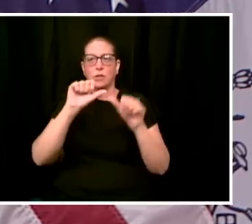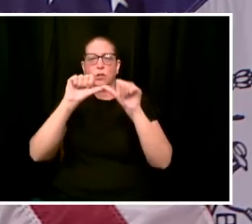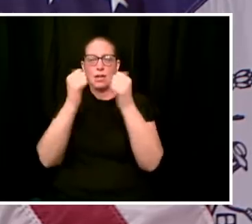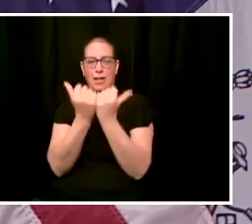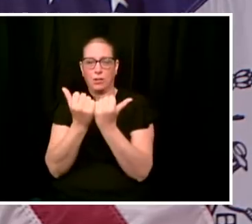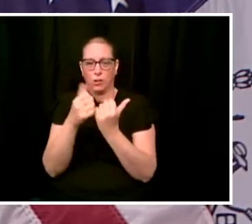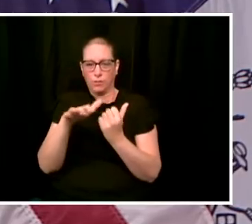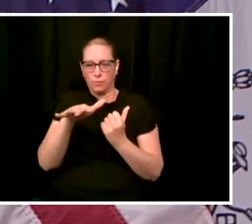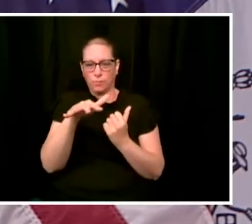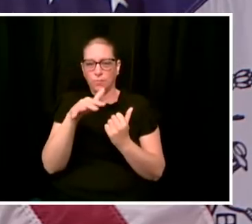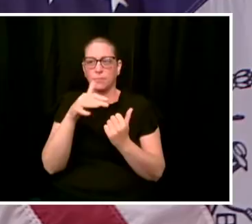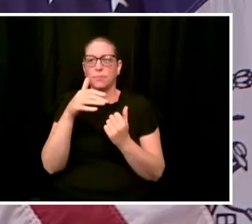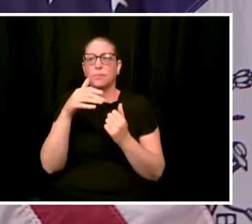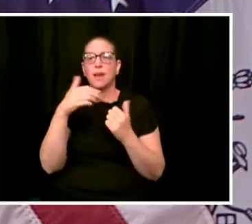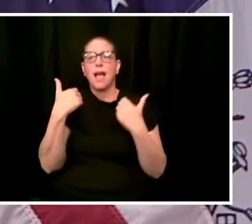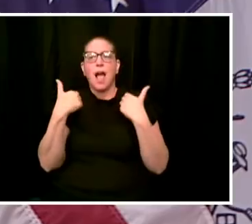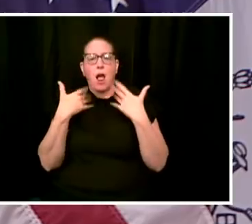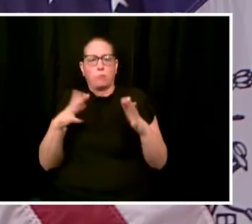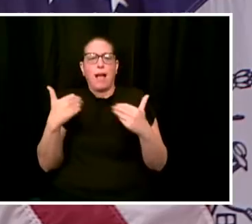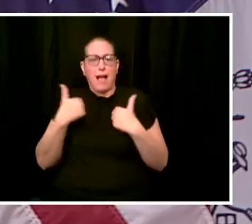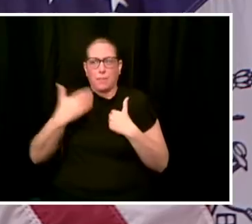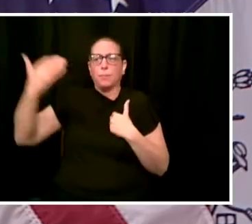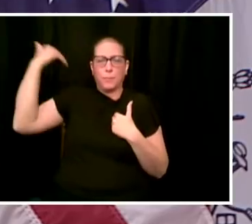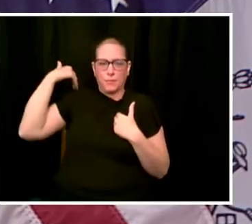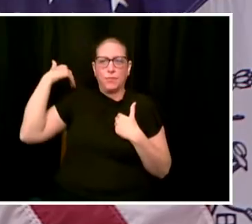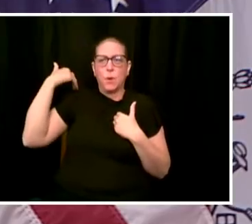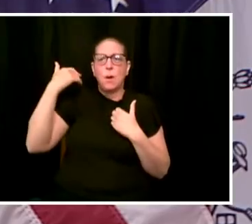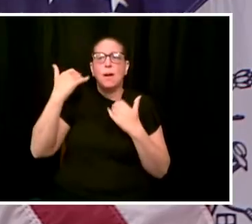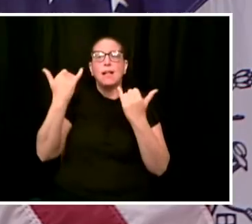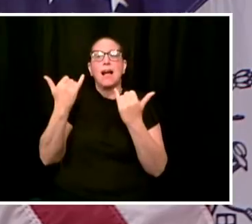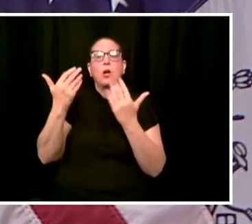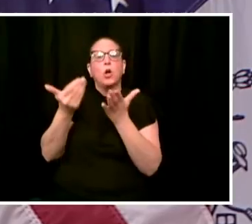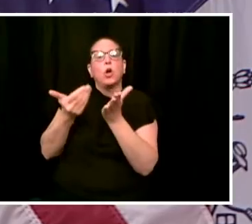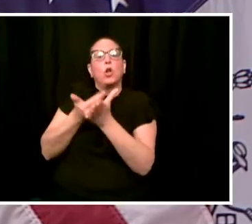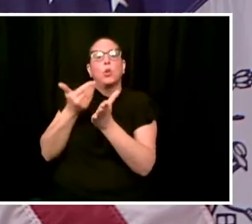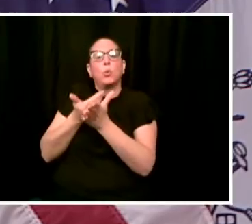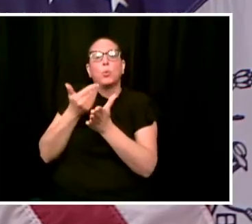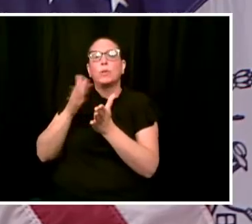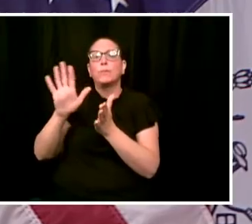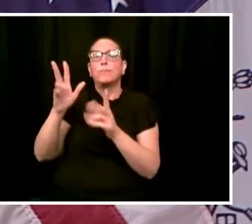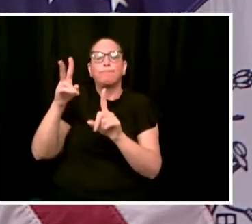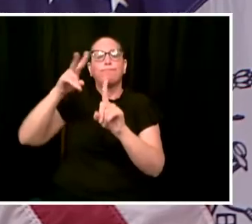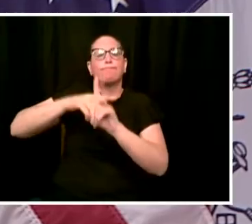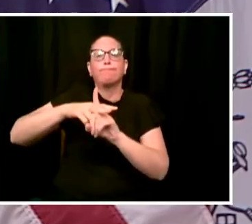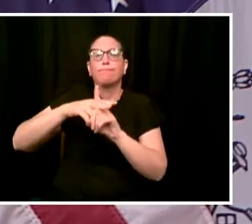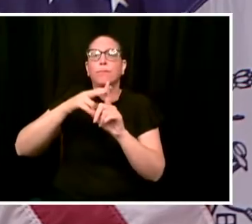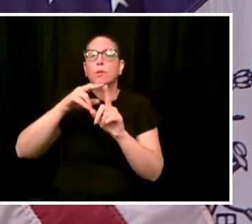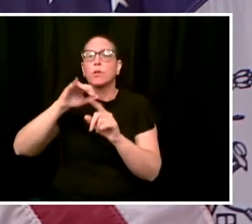FIGURE OUTWH AT ELSE QUESTION DO